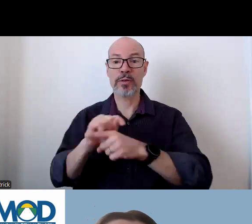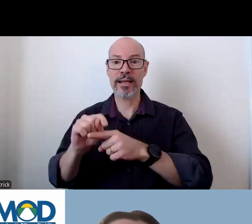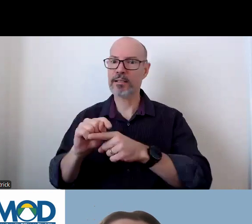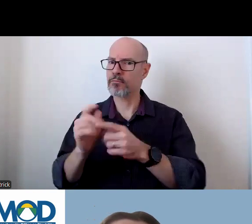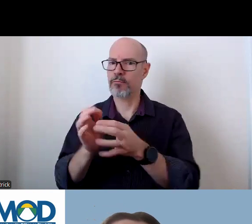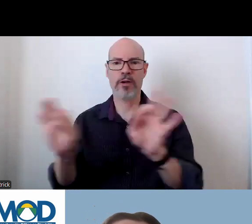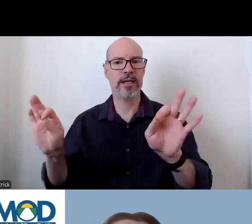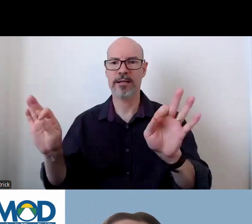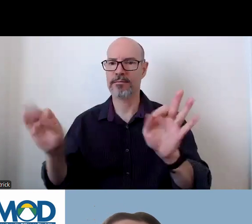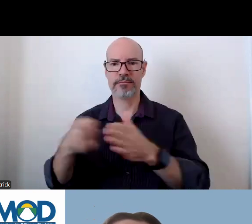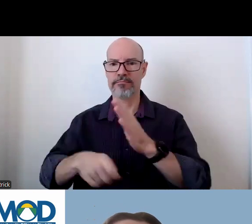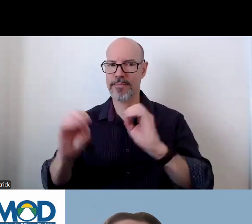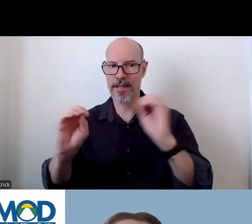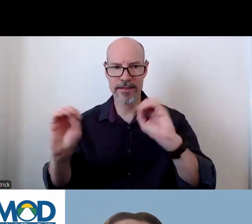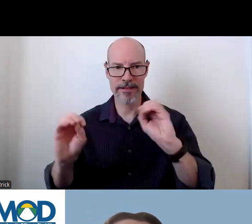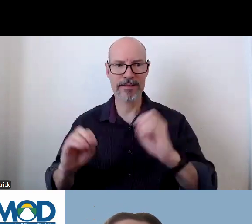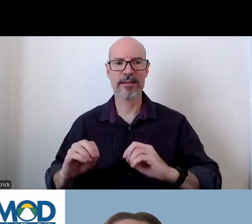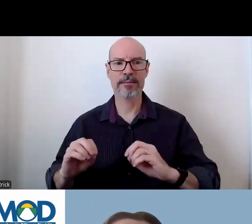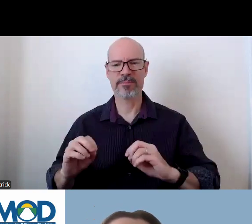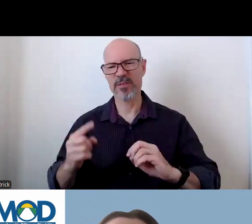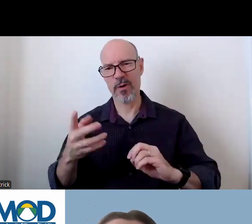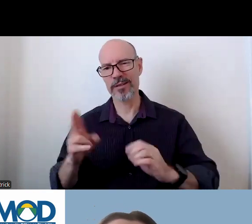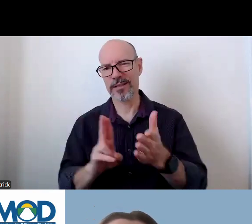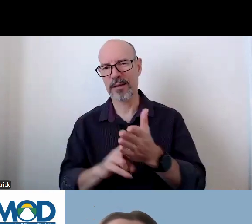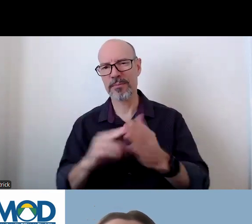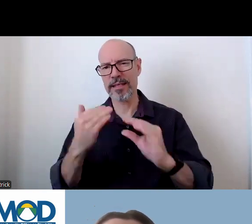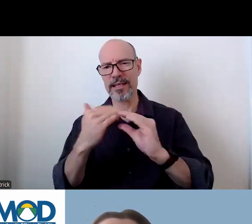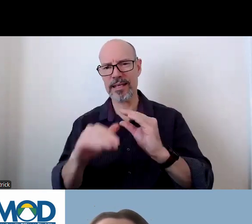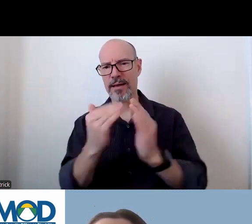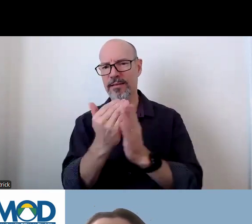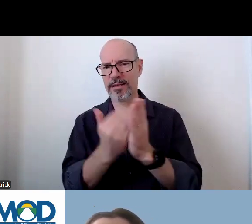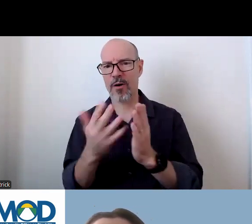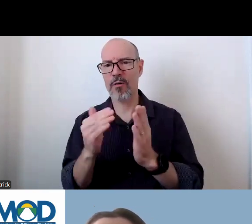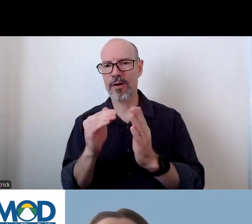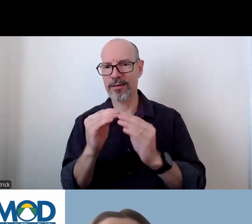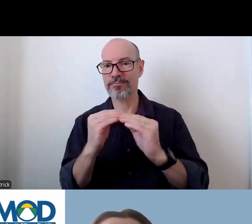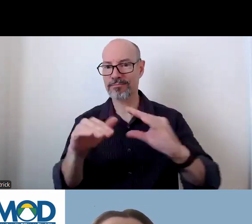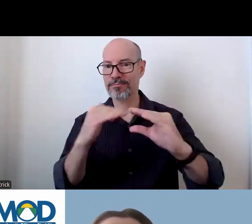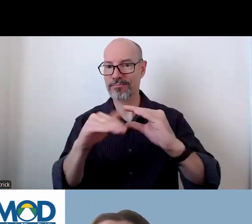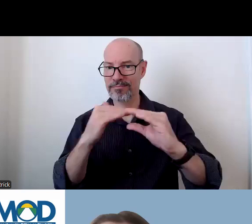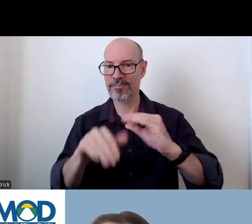Sign up for the e-mail list. You all should be on it And to call us for one-on-one